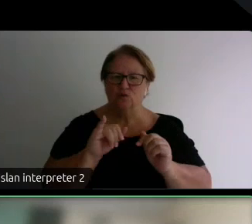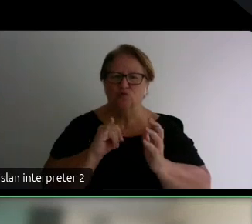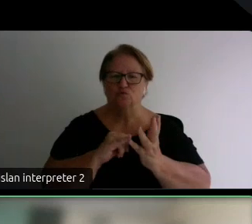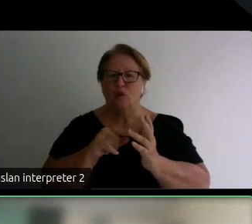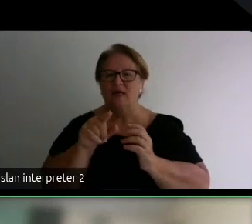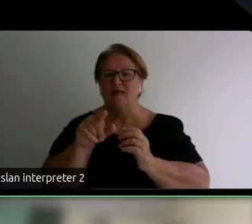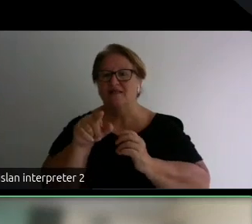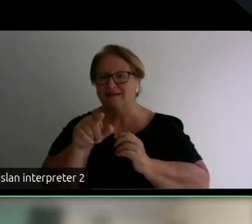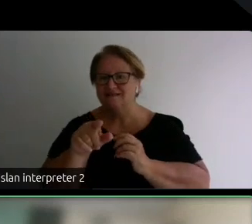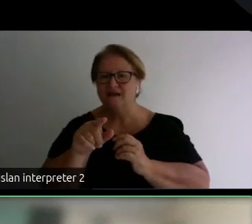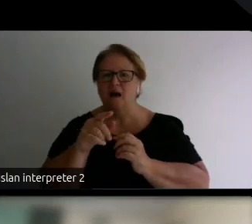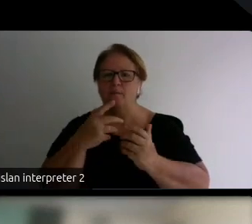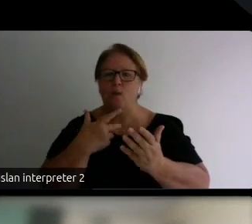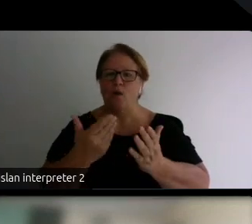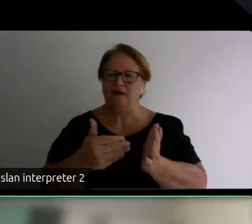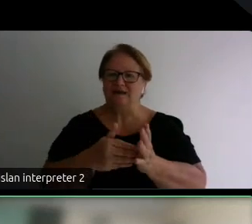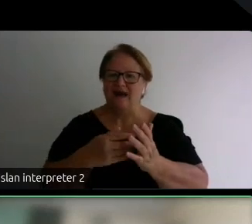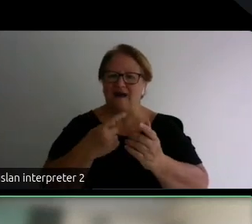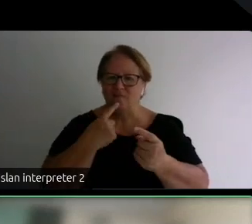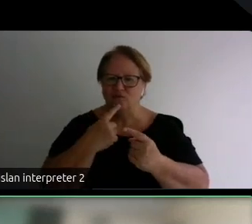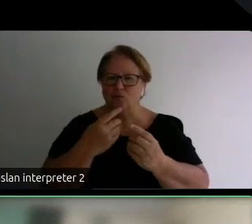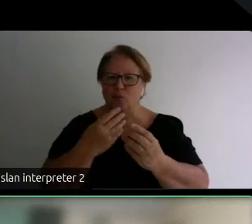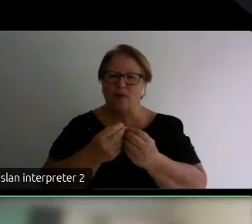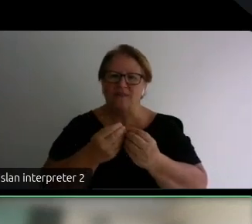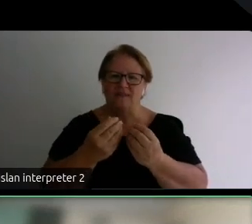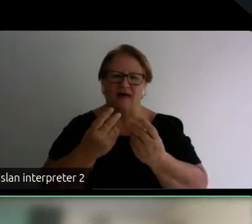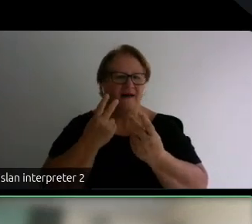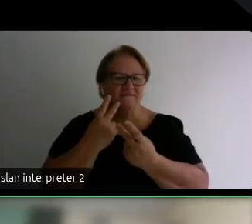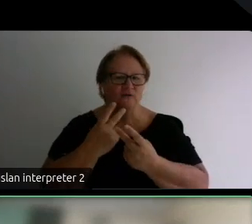information in a visual way rather than wanting to read a lot of text.